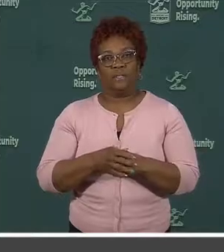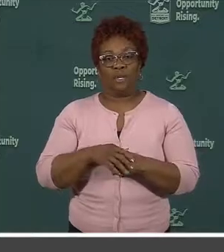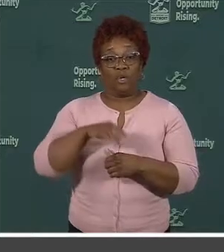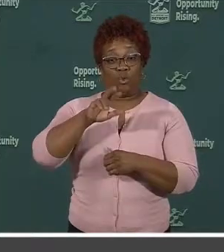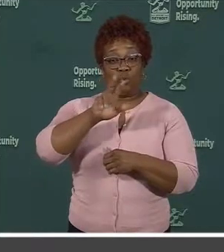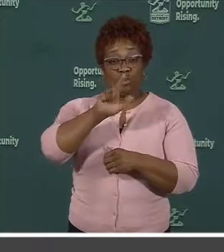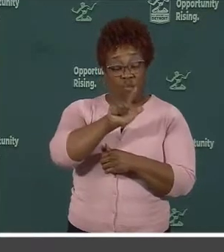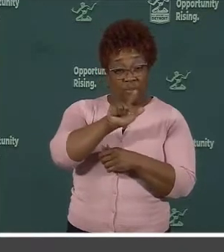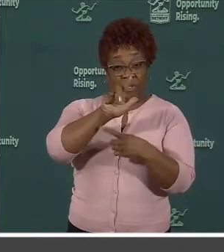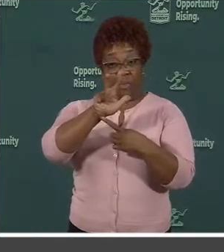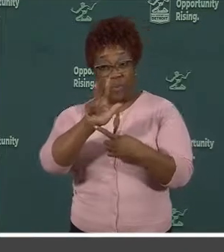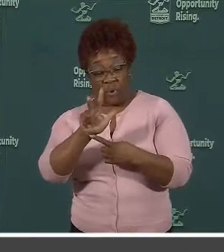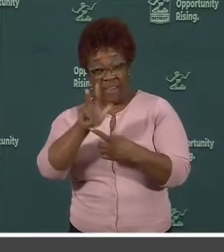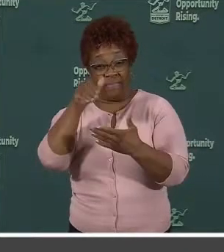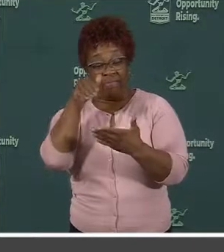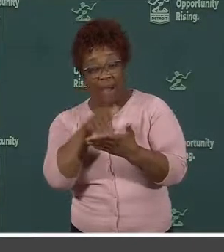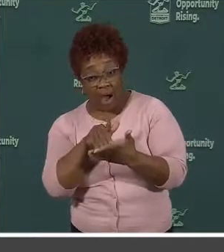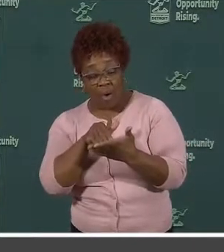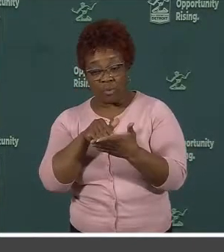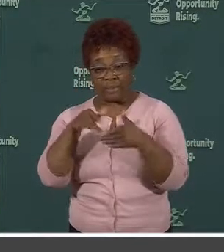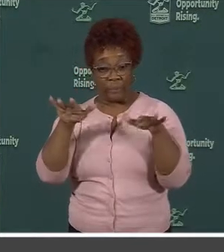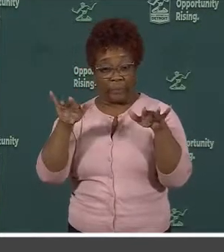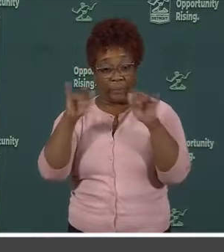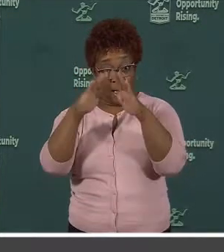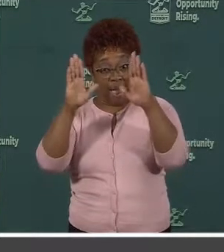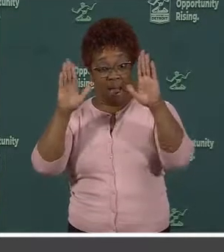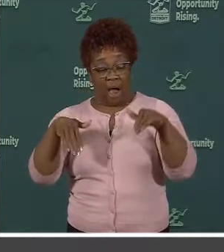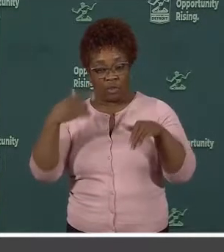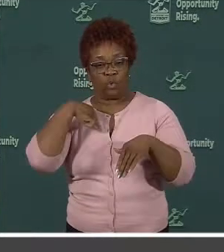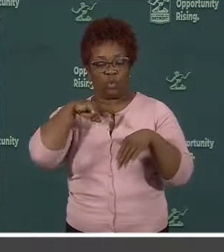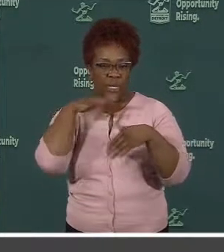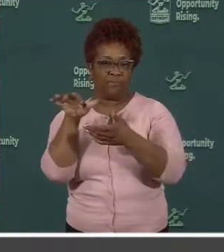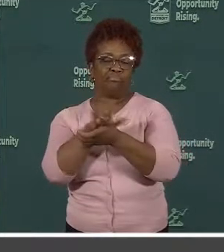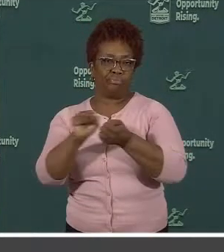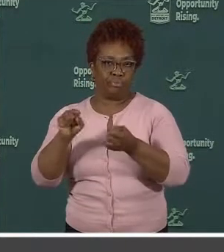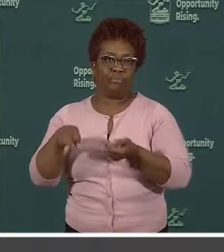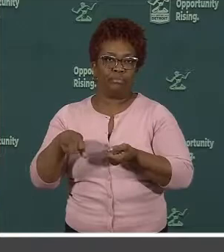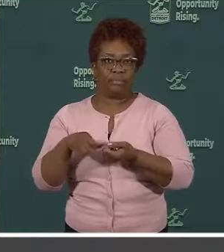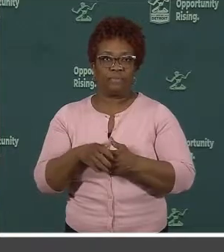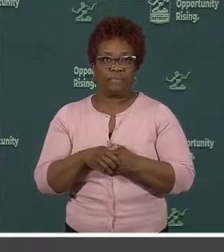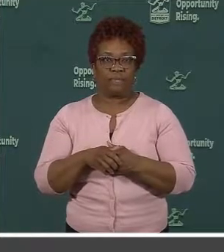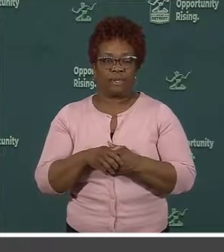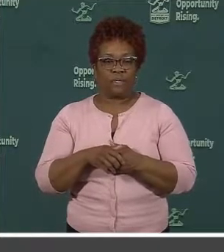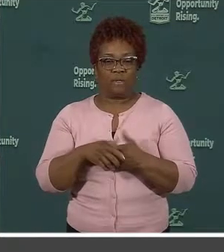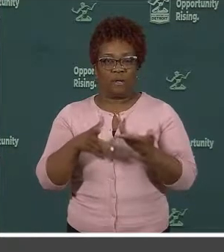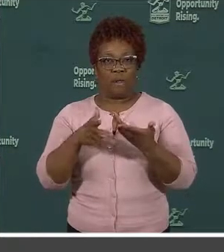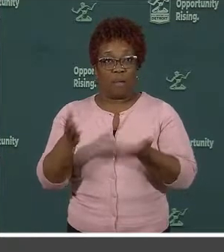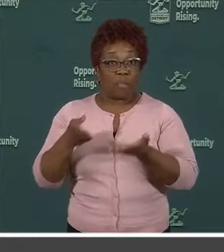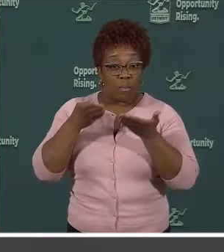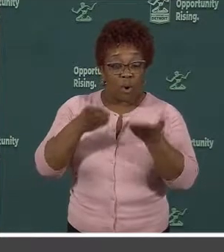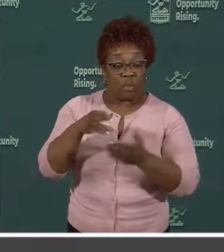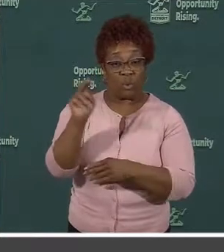THIS CITY AND UNDER PROPOSAL AND OUR PRIORITY IS REMOVING VACANT HOUSES NEXT TO OCCUPIED HOUSES WE'RE GOING TO EVERY